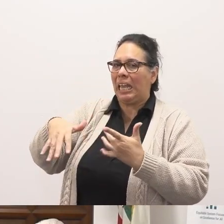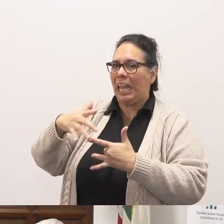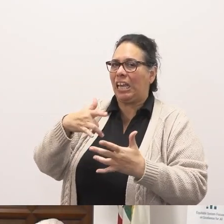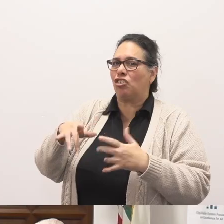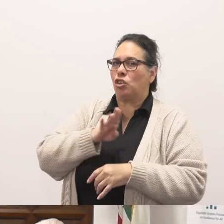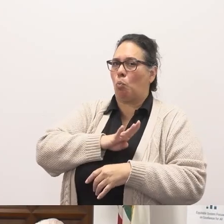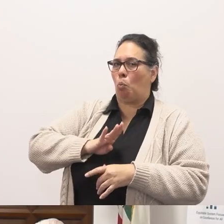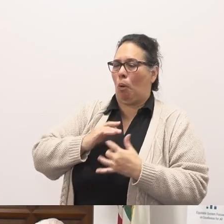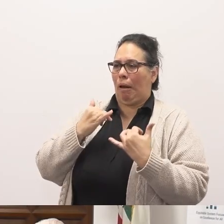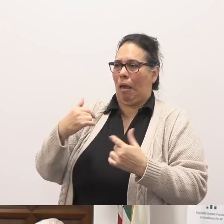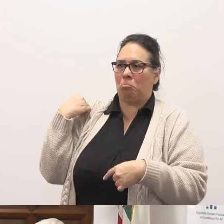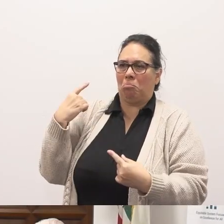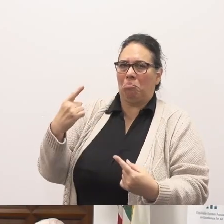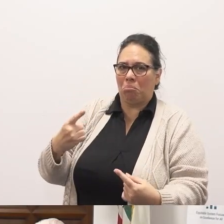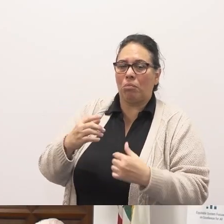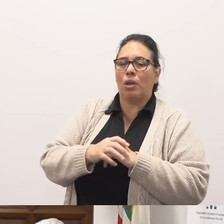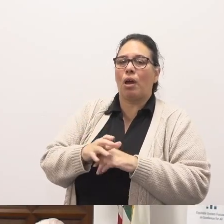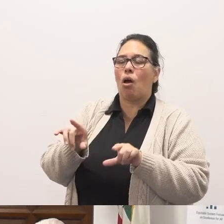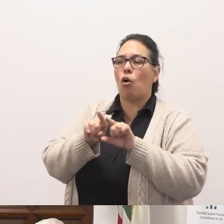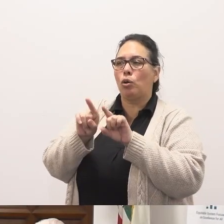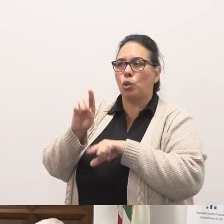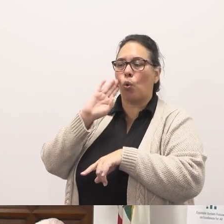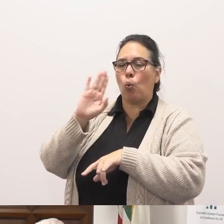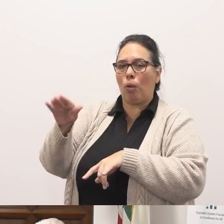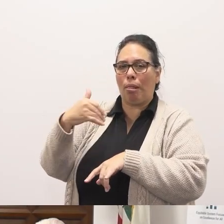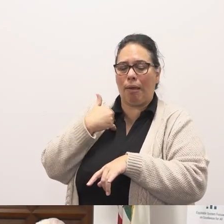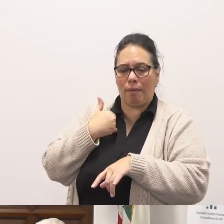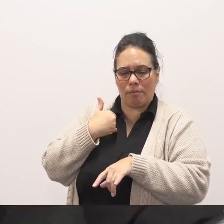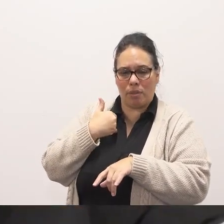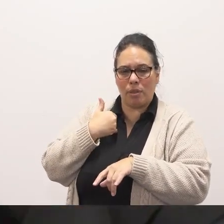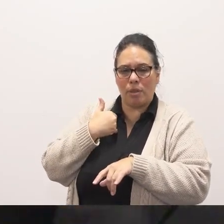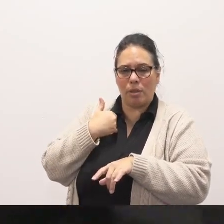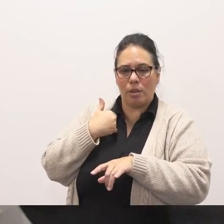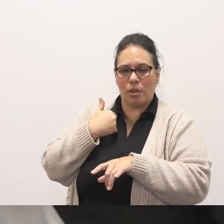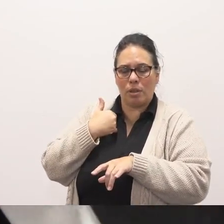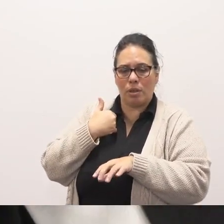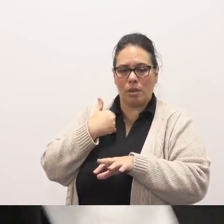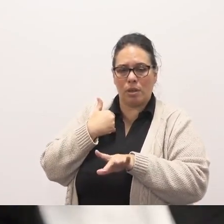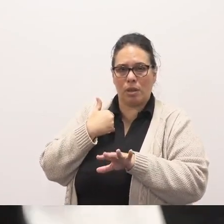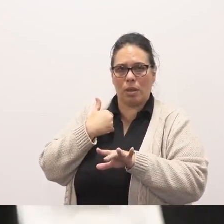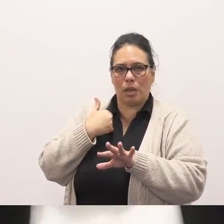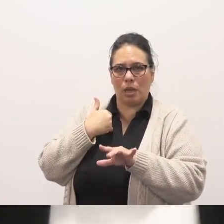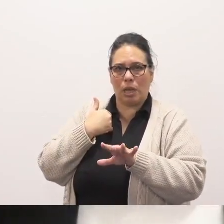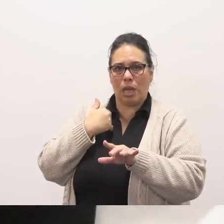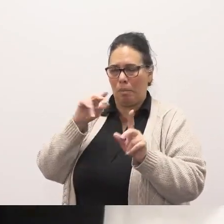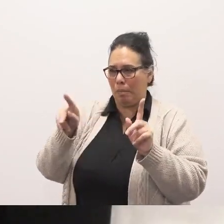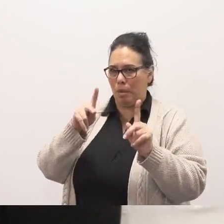for some time, that we'll also have key individuals from our team,